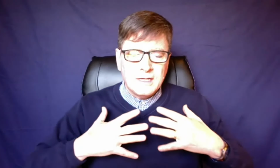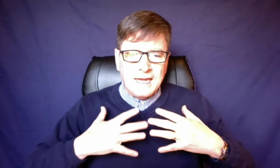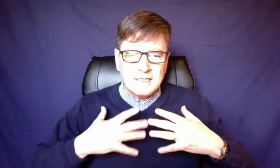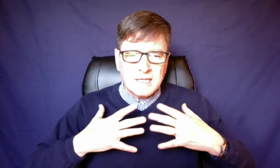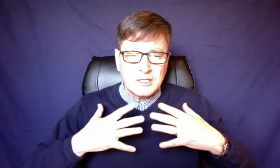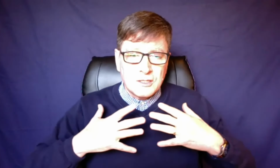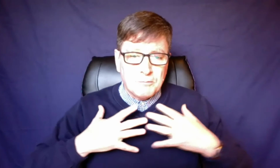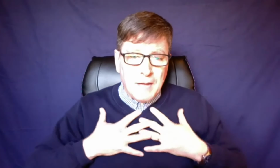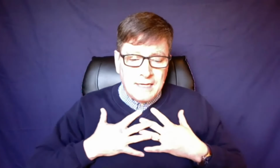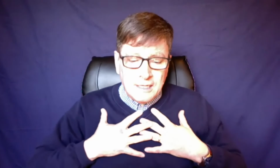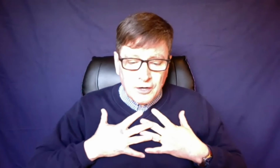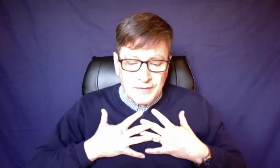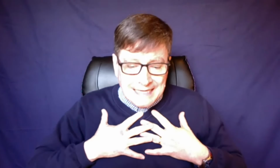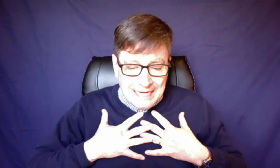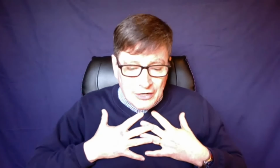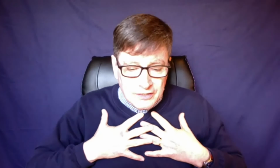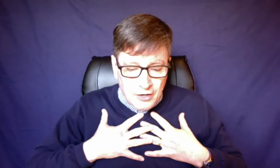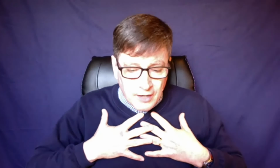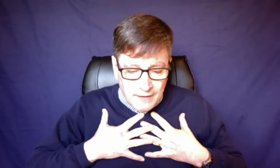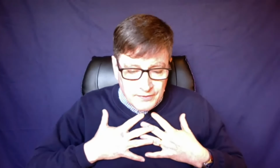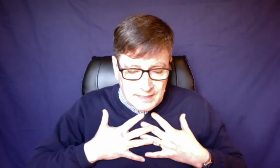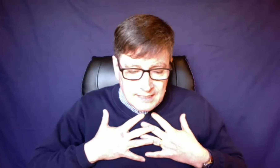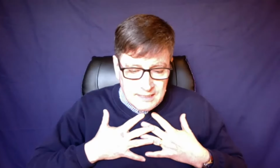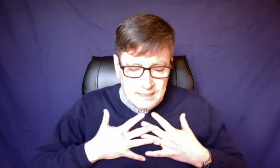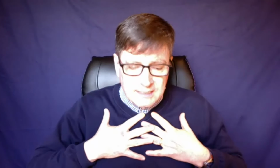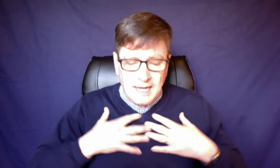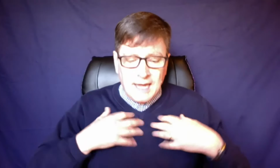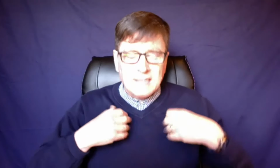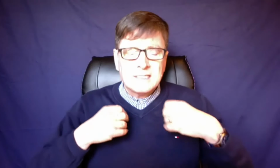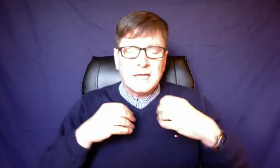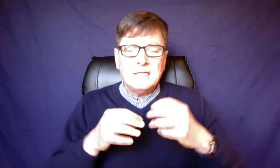problems with their proprioceptive sense so signs where